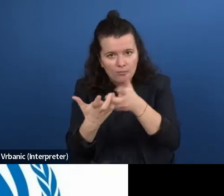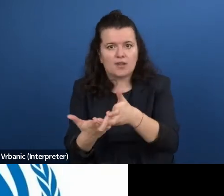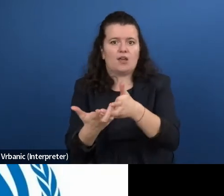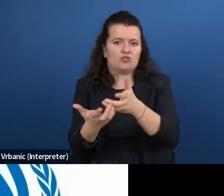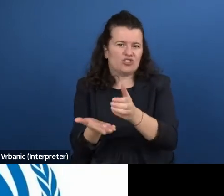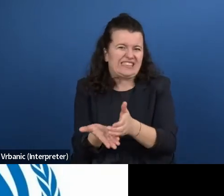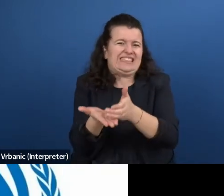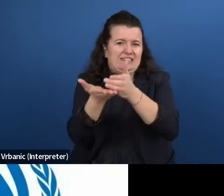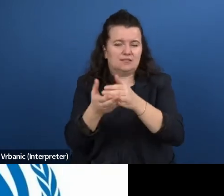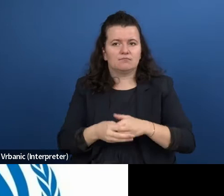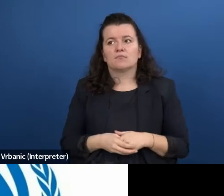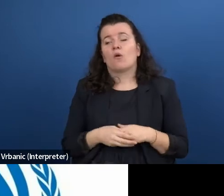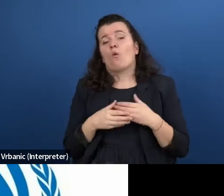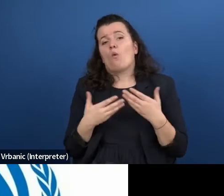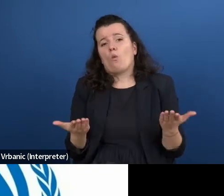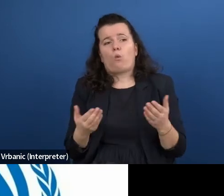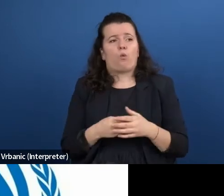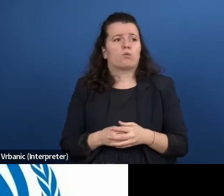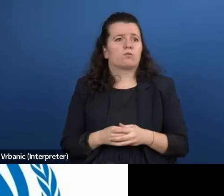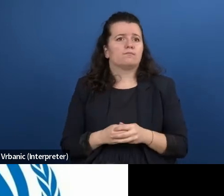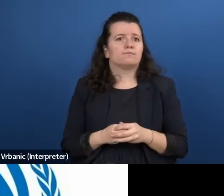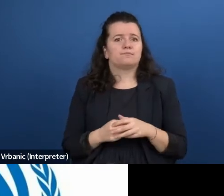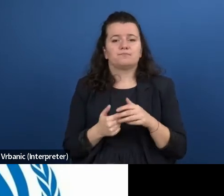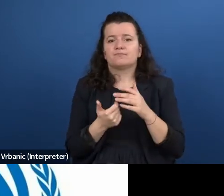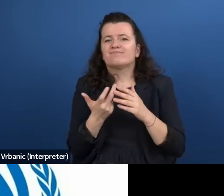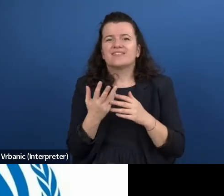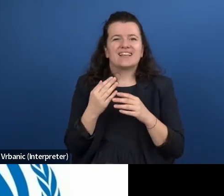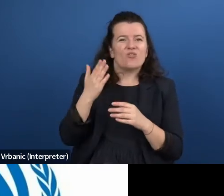it includes requirements on vulnerability assessments